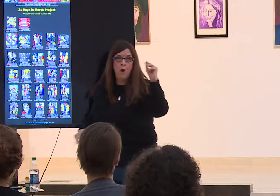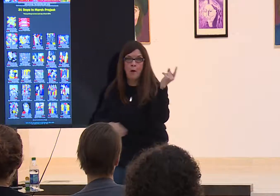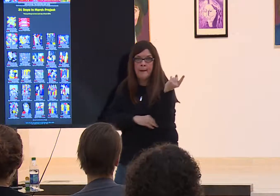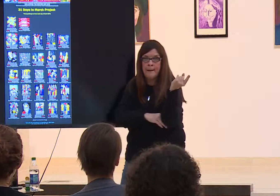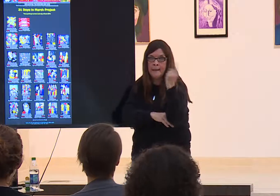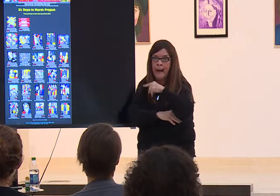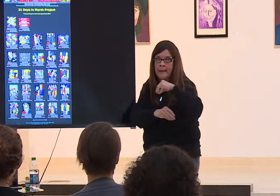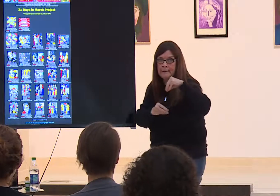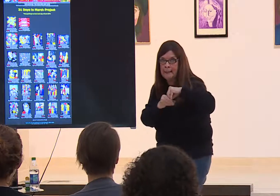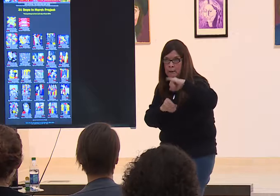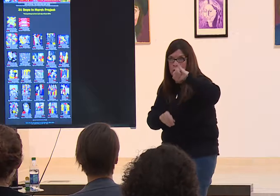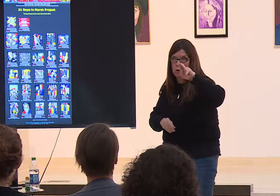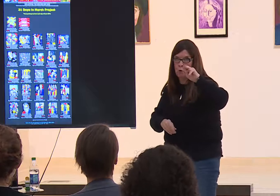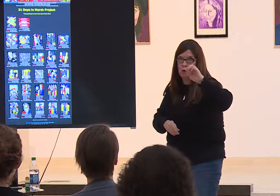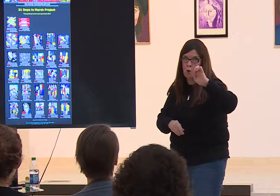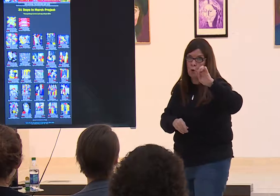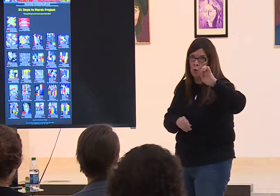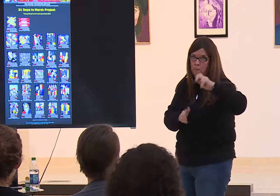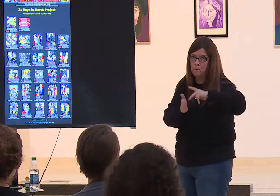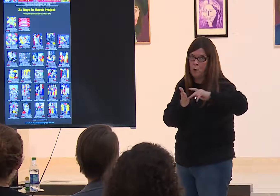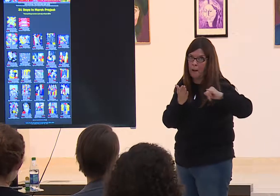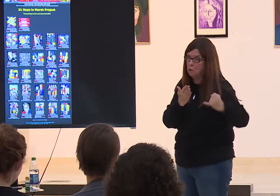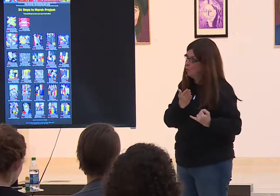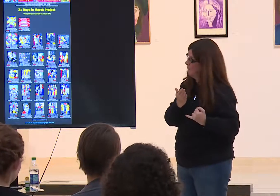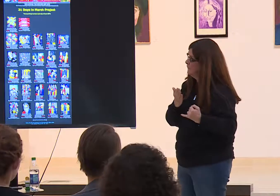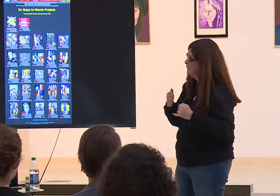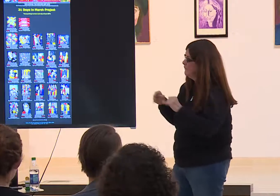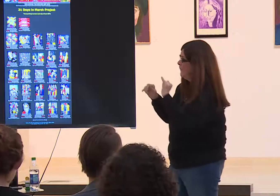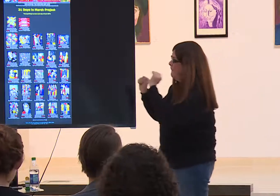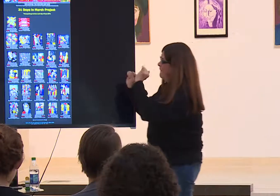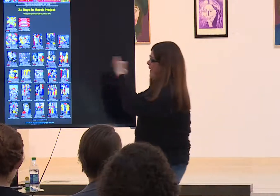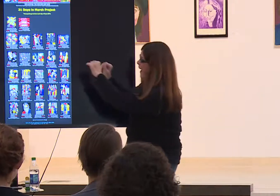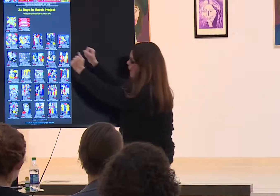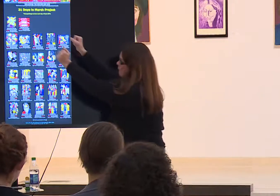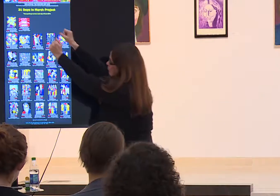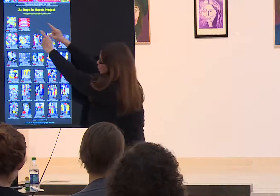In 2012, I had this 30-day challenge during the month of June.